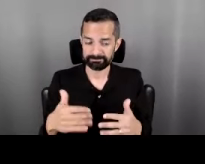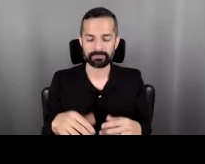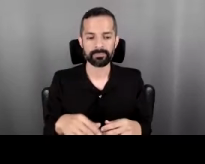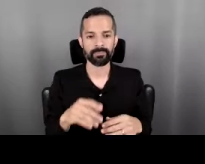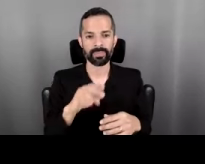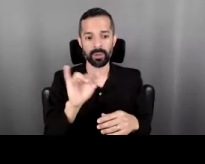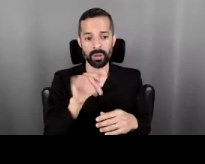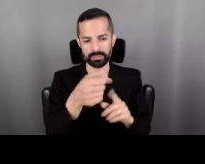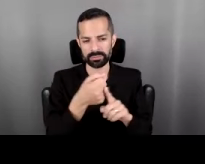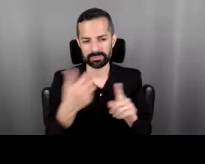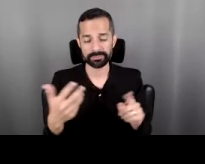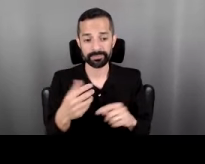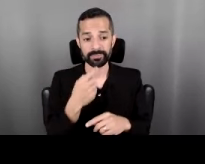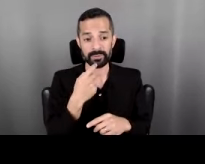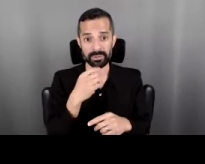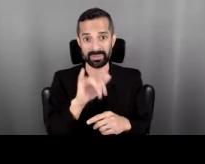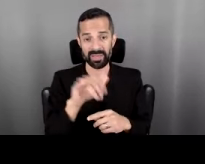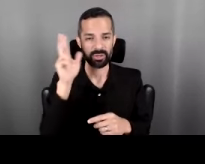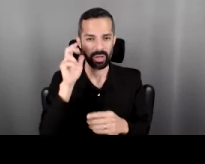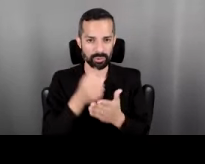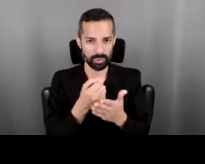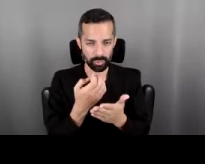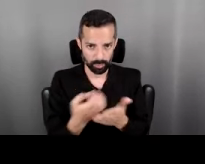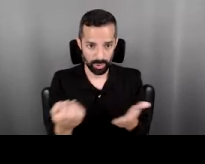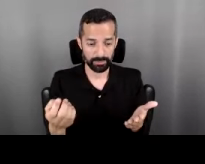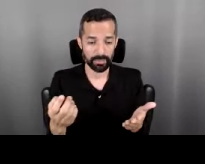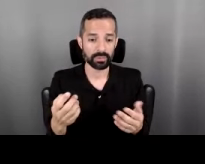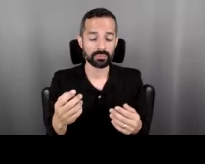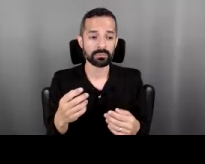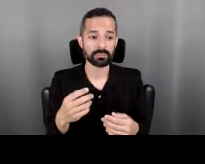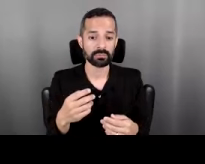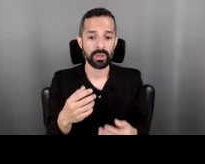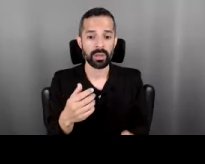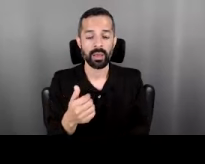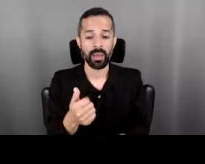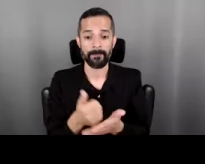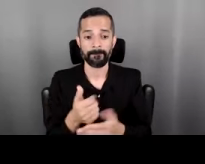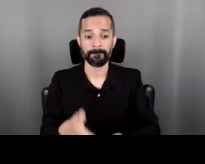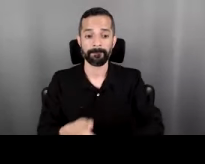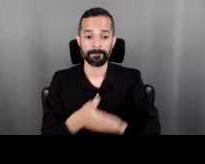It would be audio equipment that would provide better and more extensive techniques